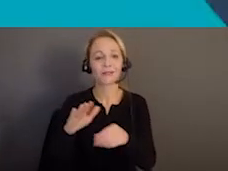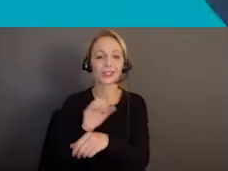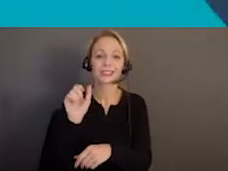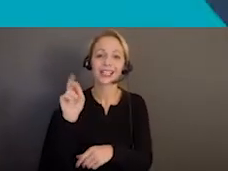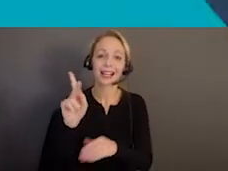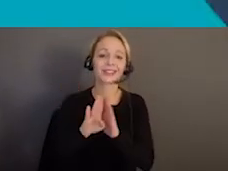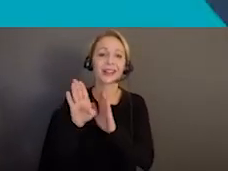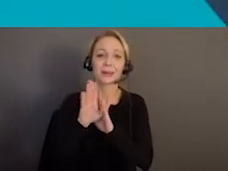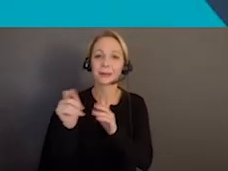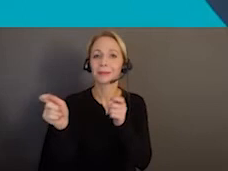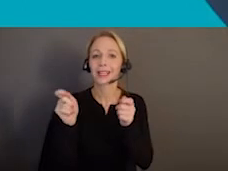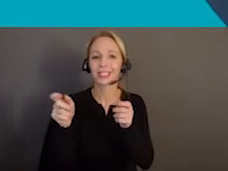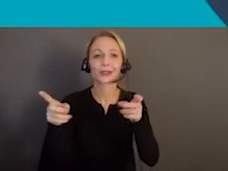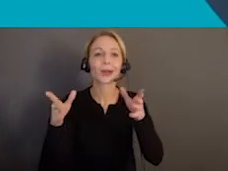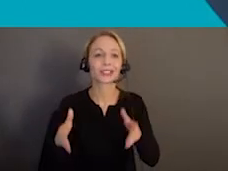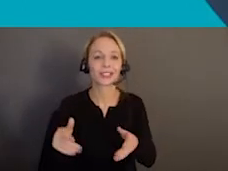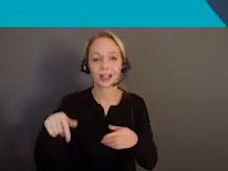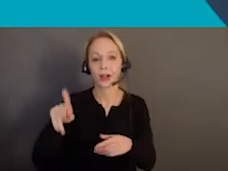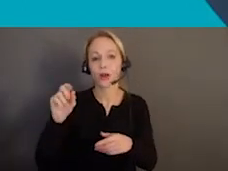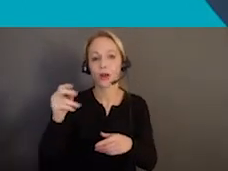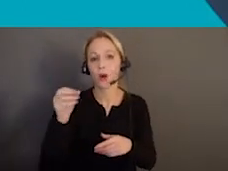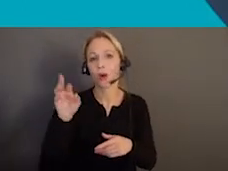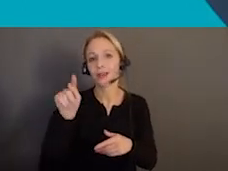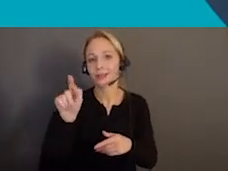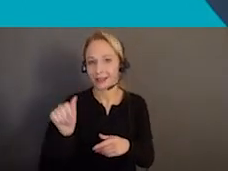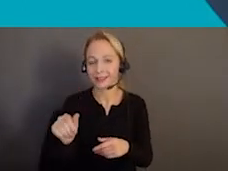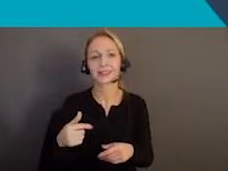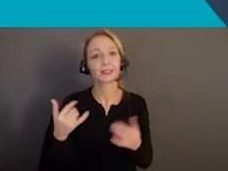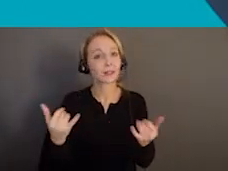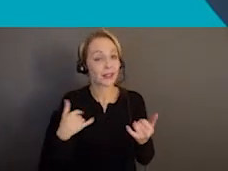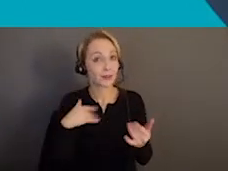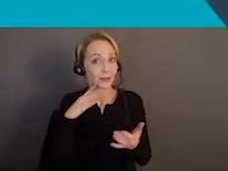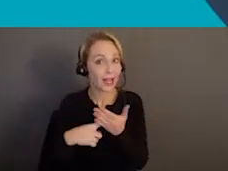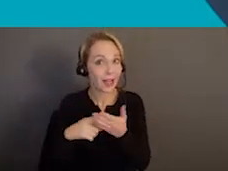ROMAN KOZAK, MANAGING PARTNER.